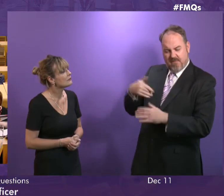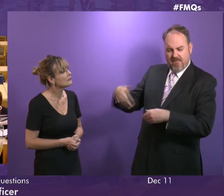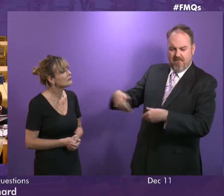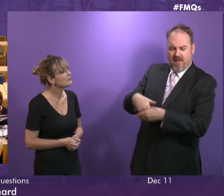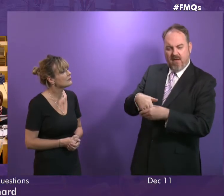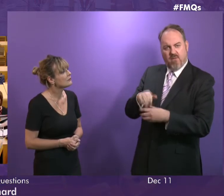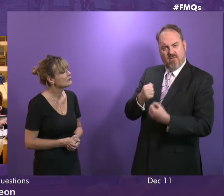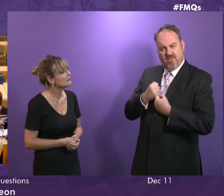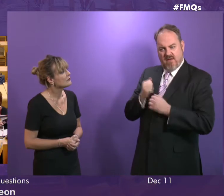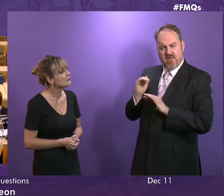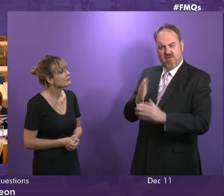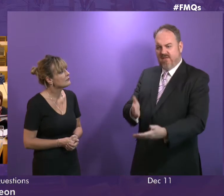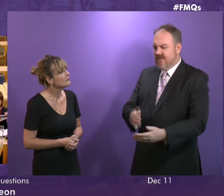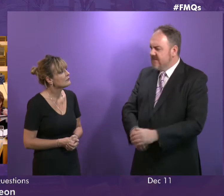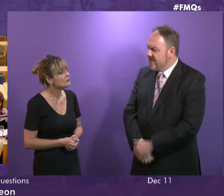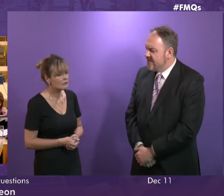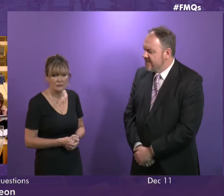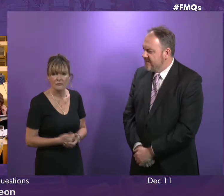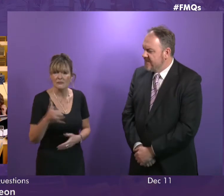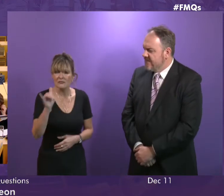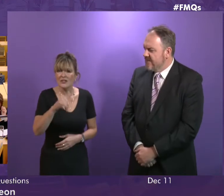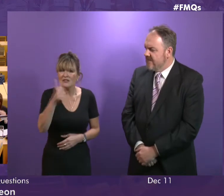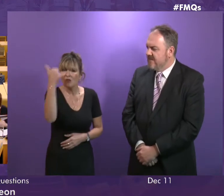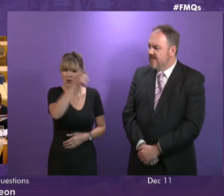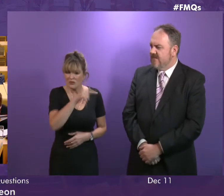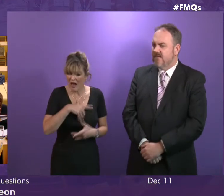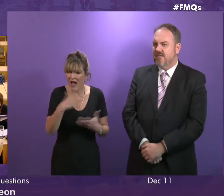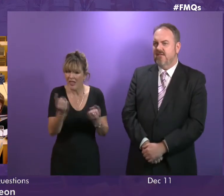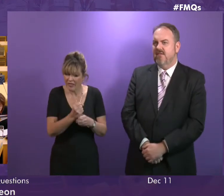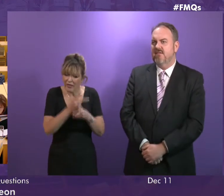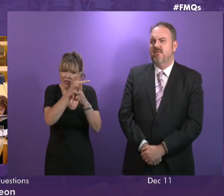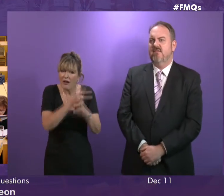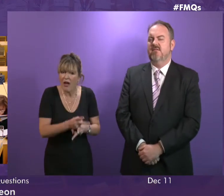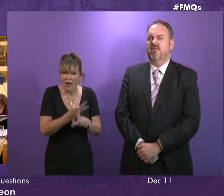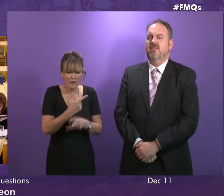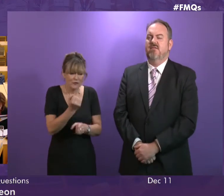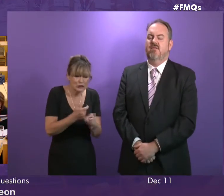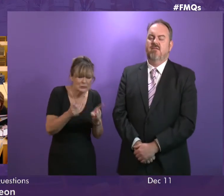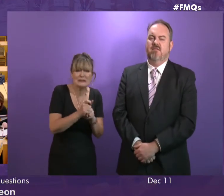Yes, I do think that primary care is the bedrock of our health service. That, of course, is